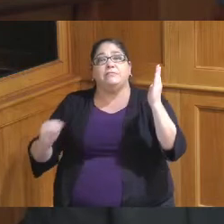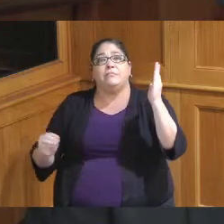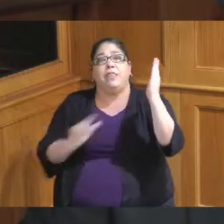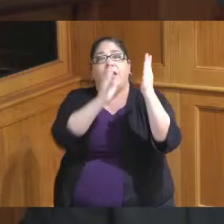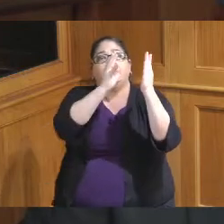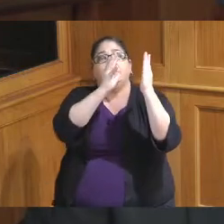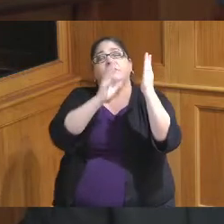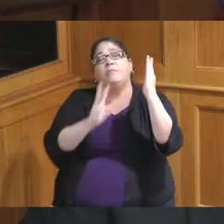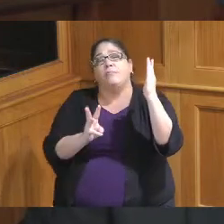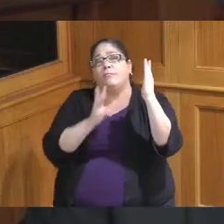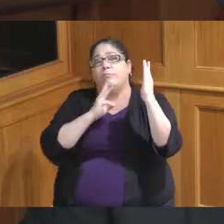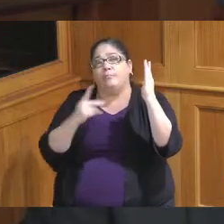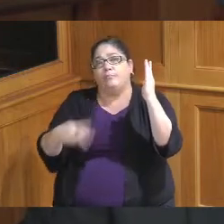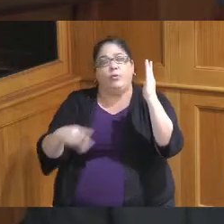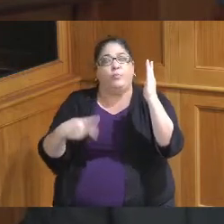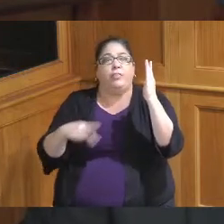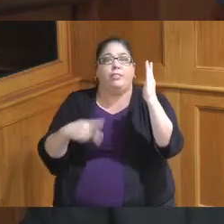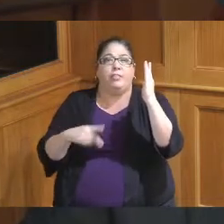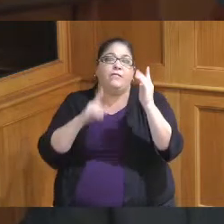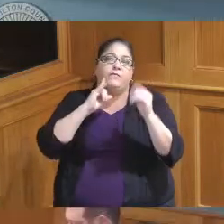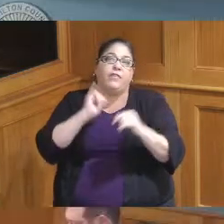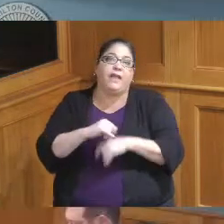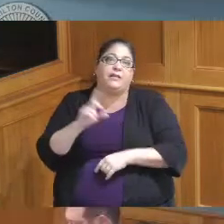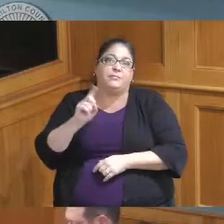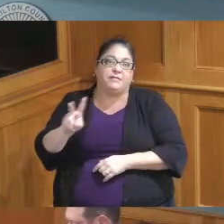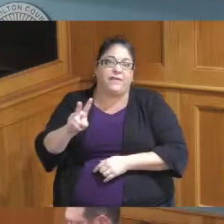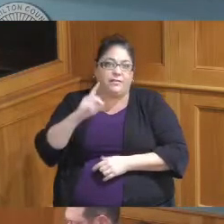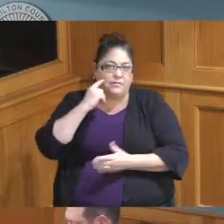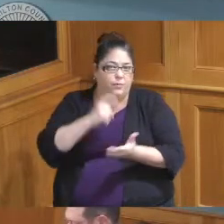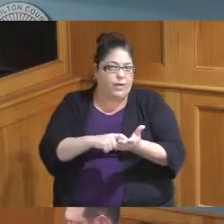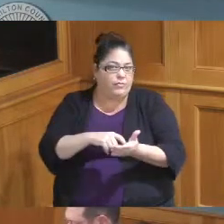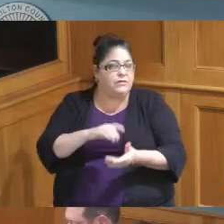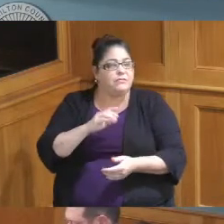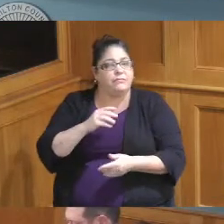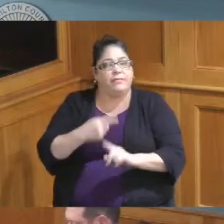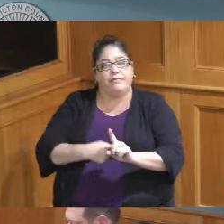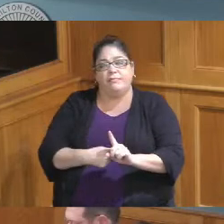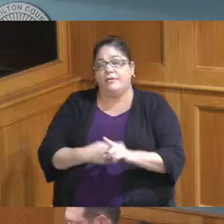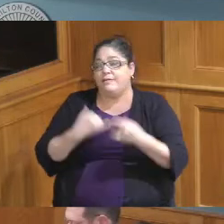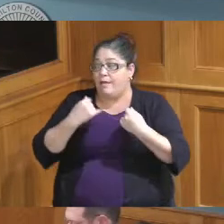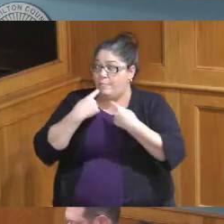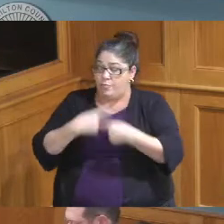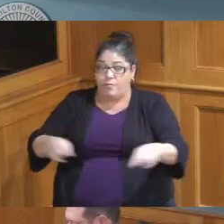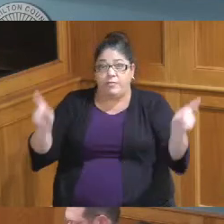of domestic violence awareness now therefore be it proclaimed that the Hamilton County Board of